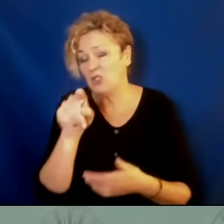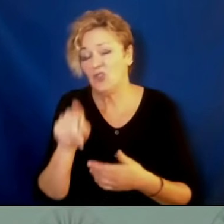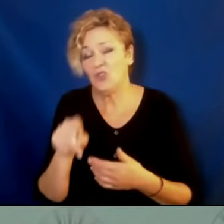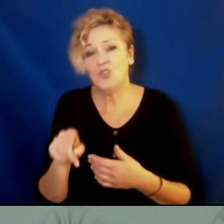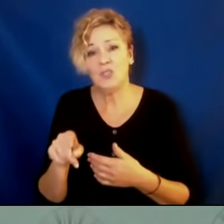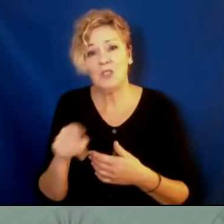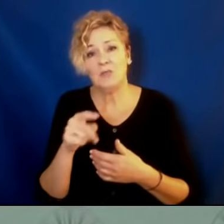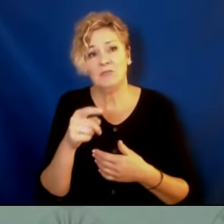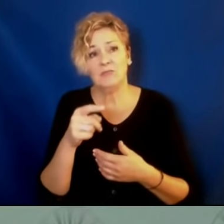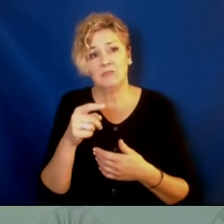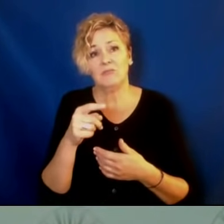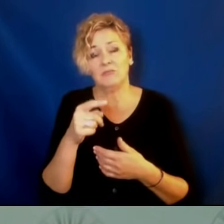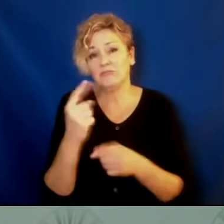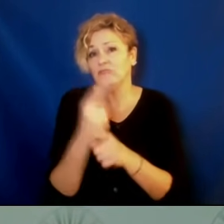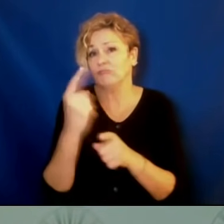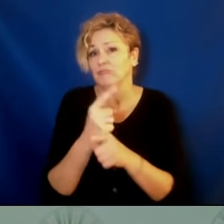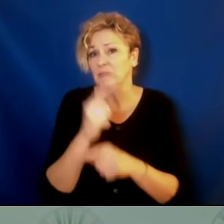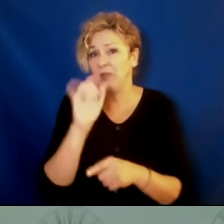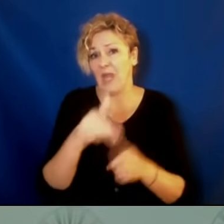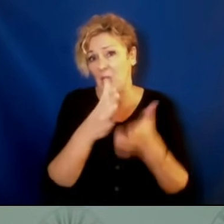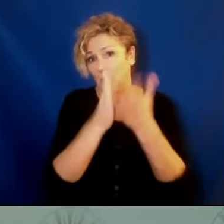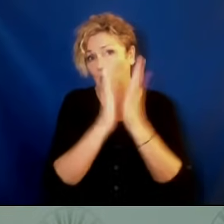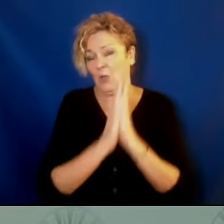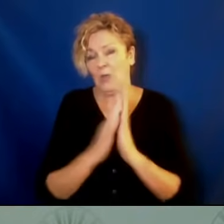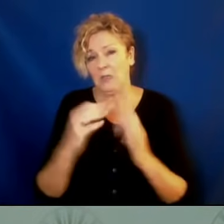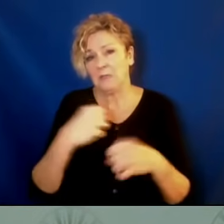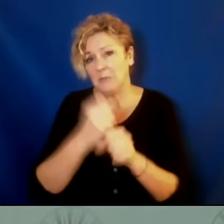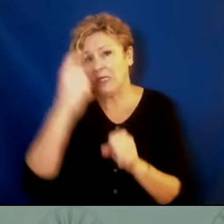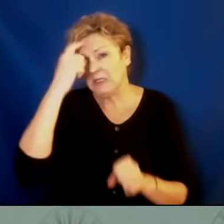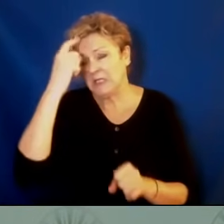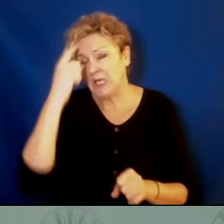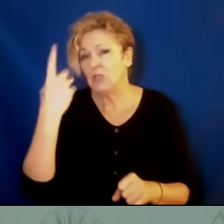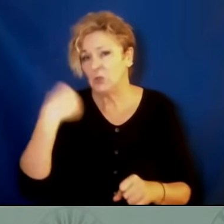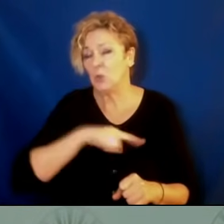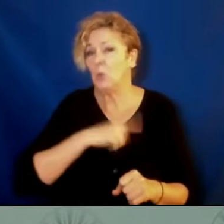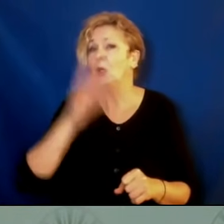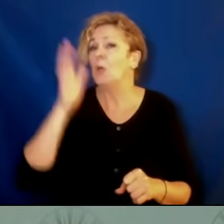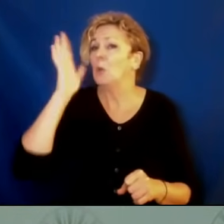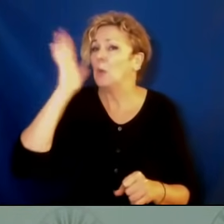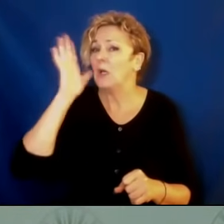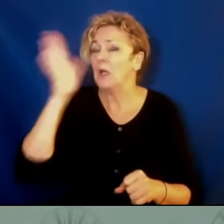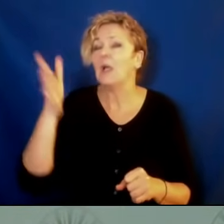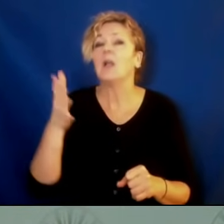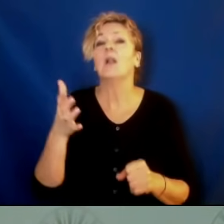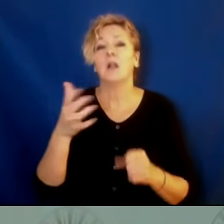and outbreaks in the more information you have about your community the more more empowered you are to